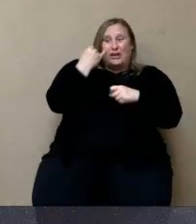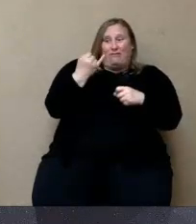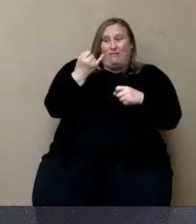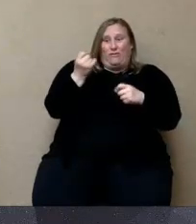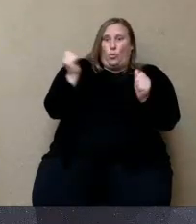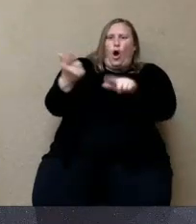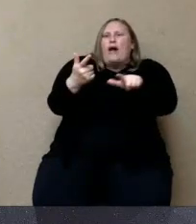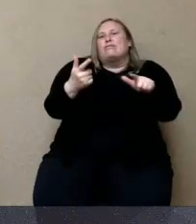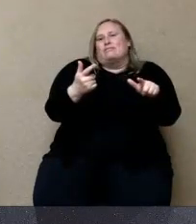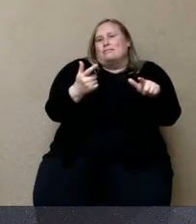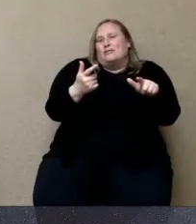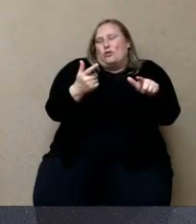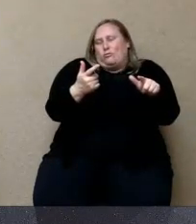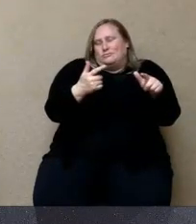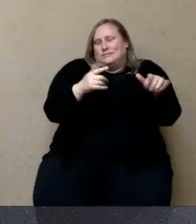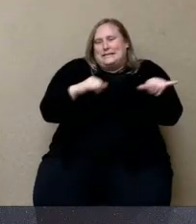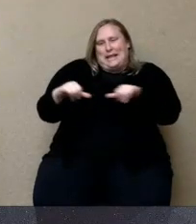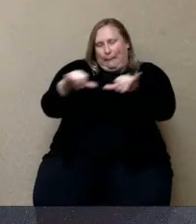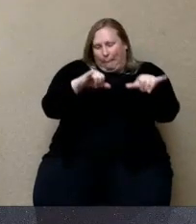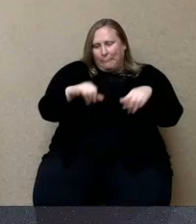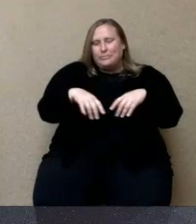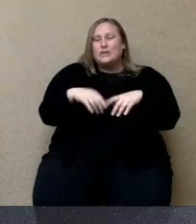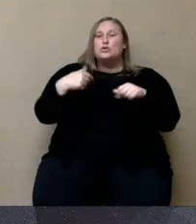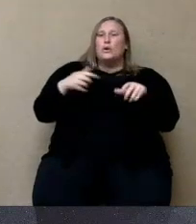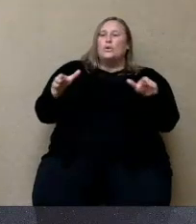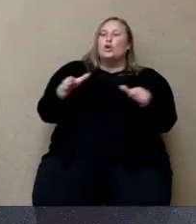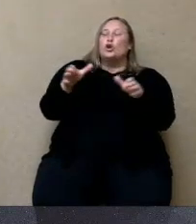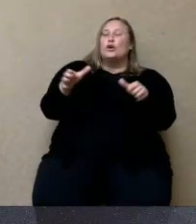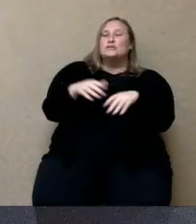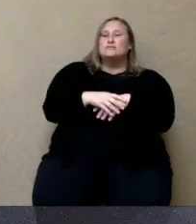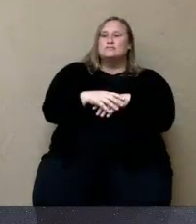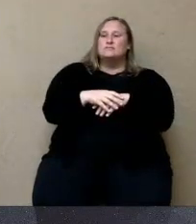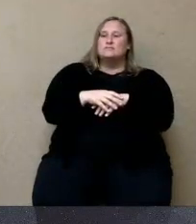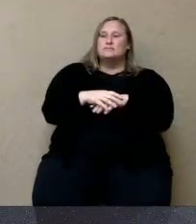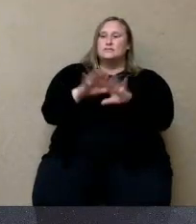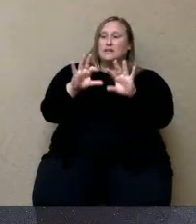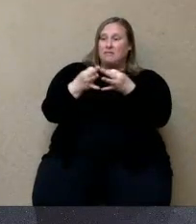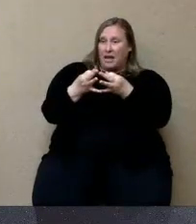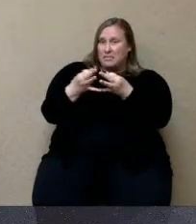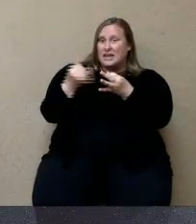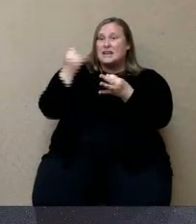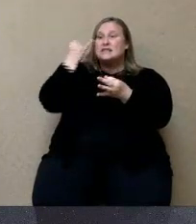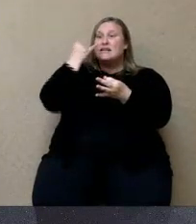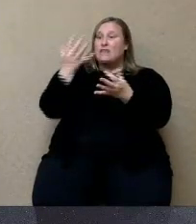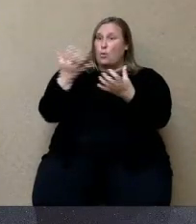So, we would, we would encourage families to, if those are things that they want on their device, you put